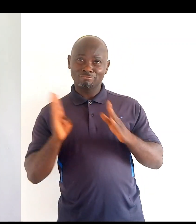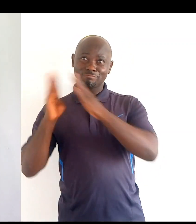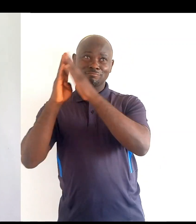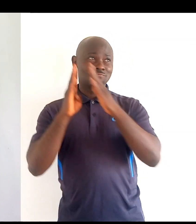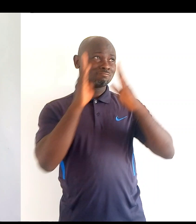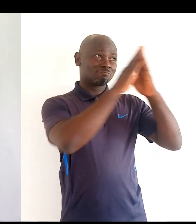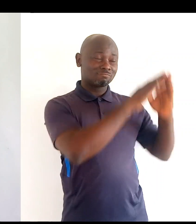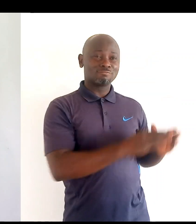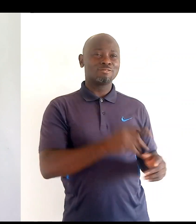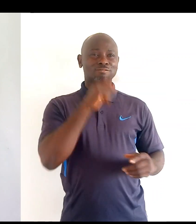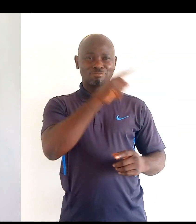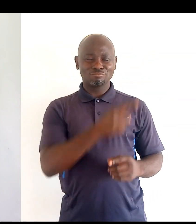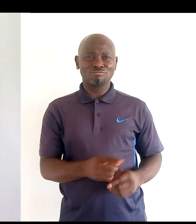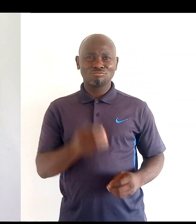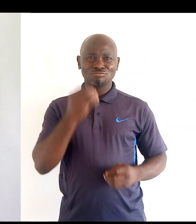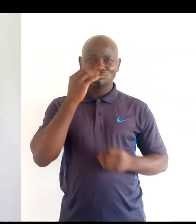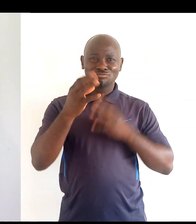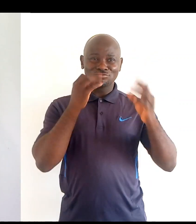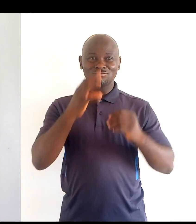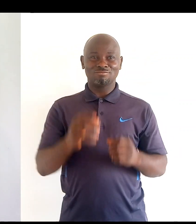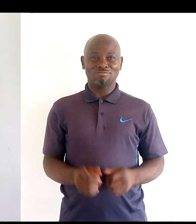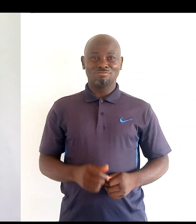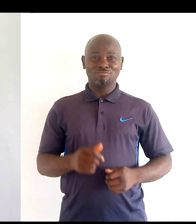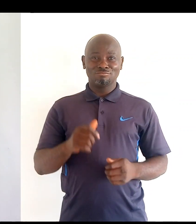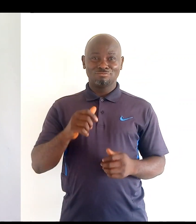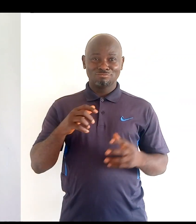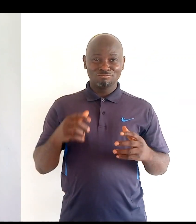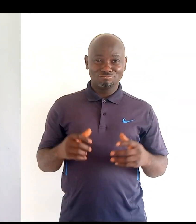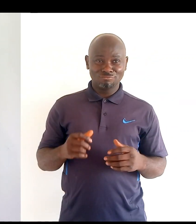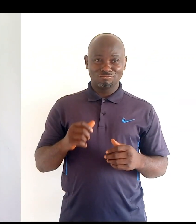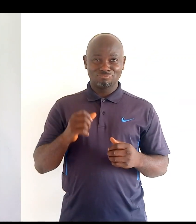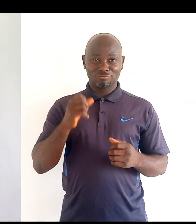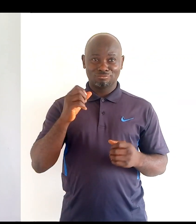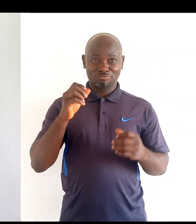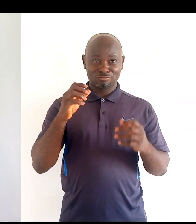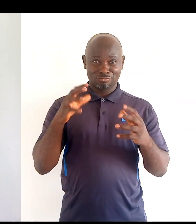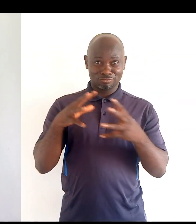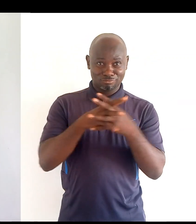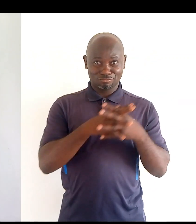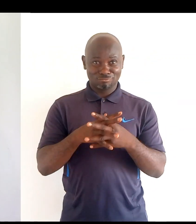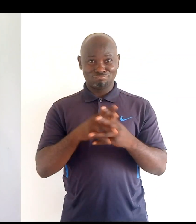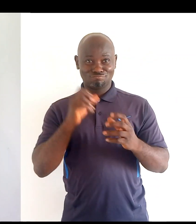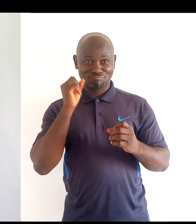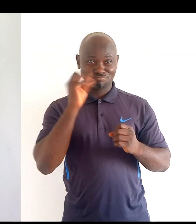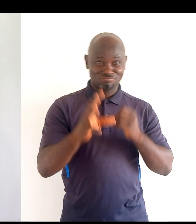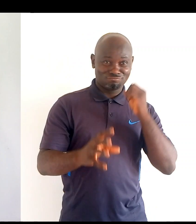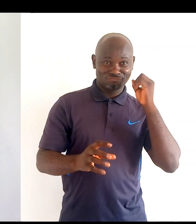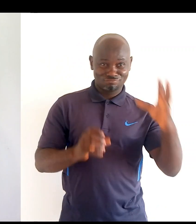knowledge of two or more sign languages, if you go to school or if you are enrolled in an institution